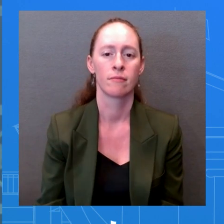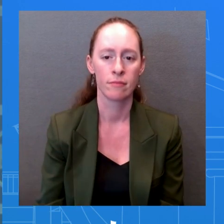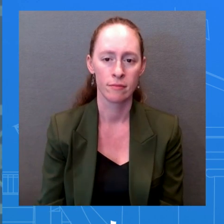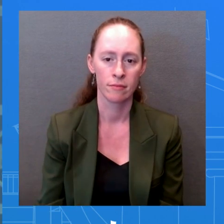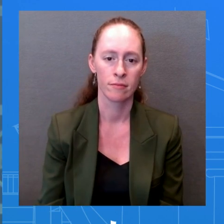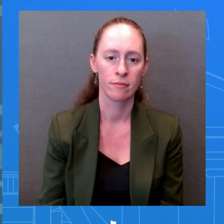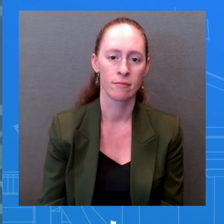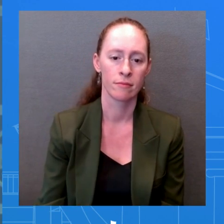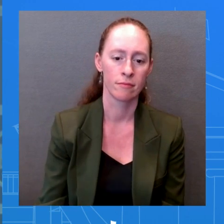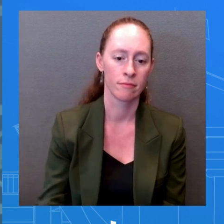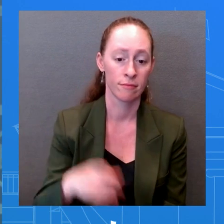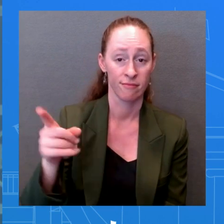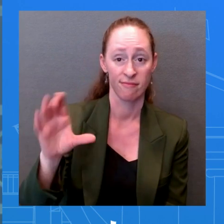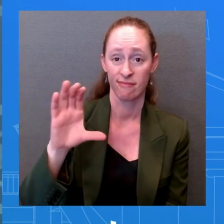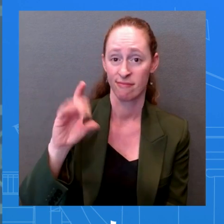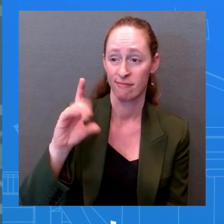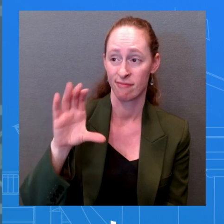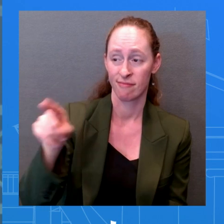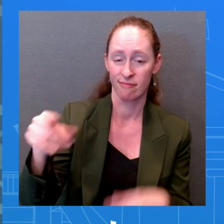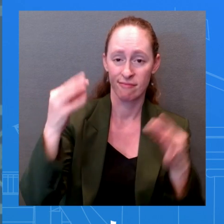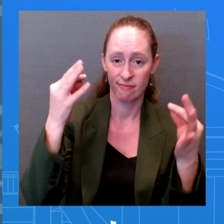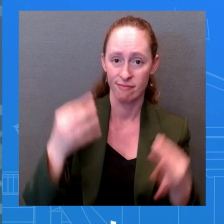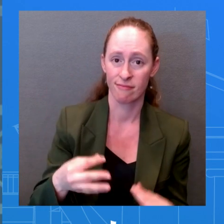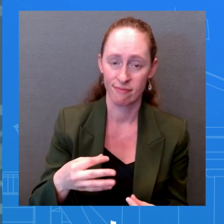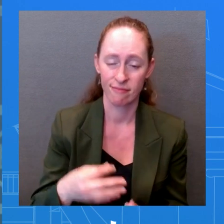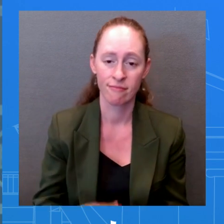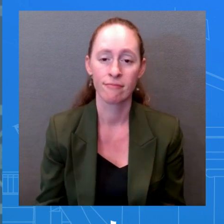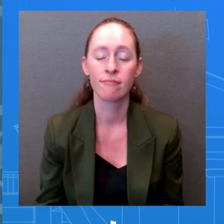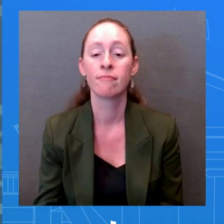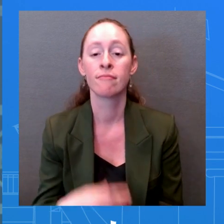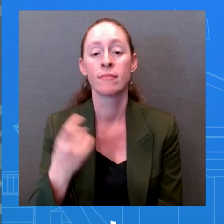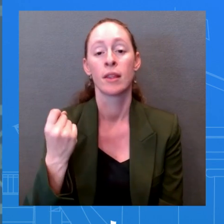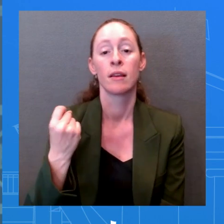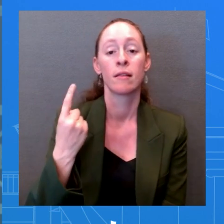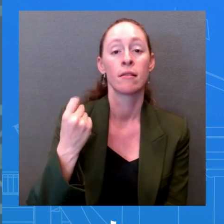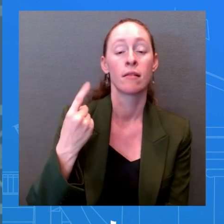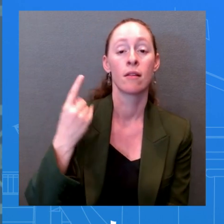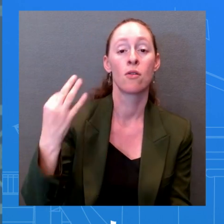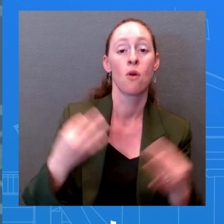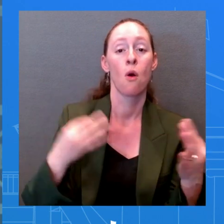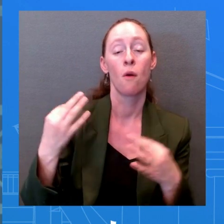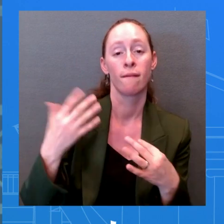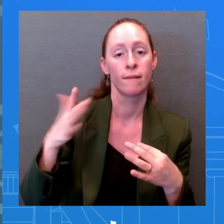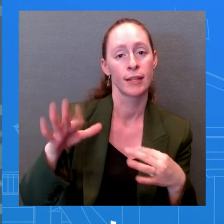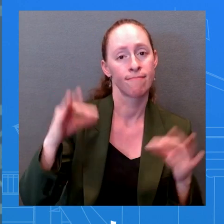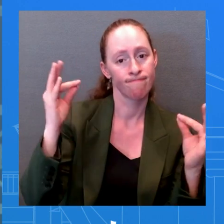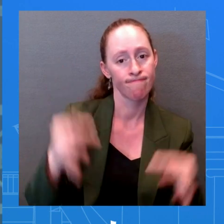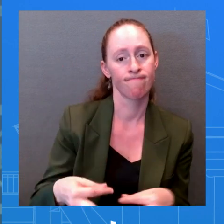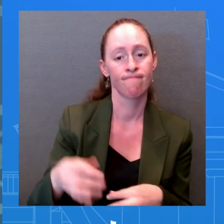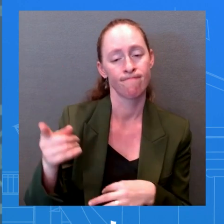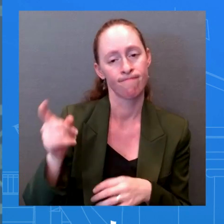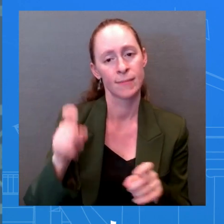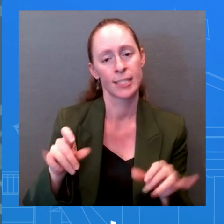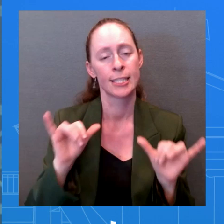a court ordered us to continue enforcing the CDC's Title 42 authority, and we will continue to comply with the court orders